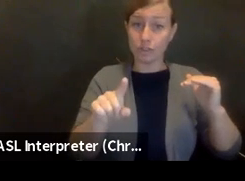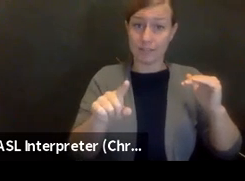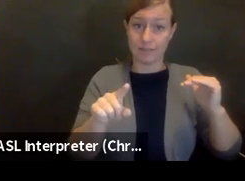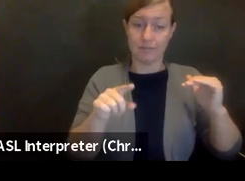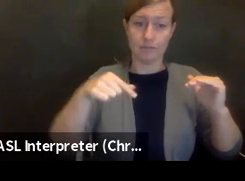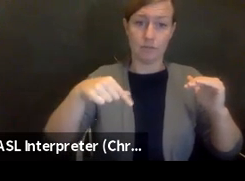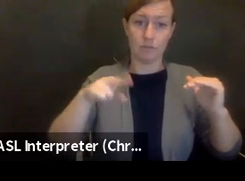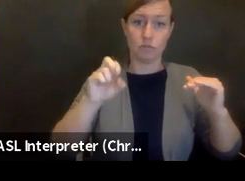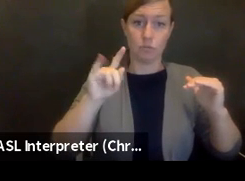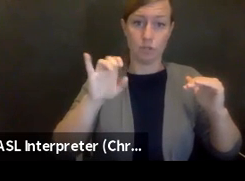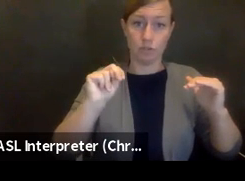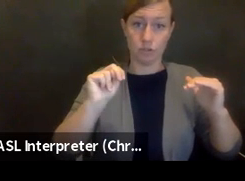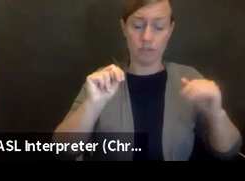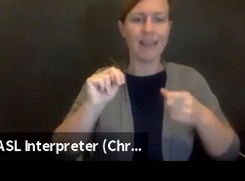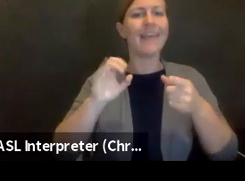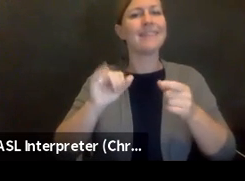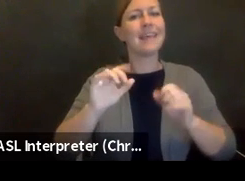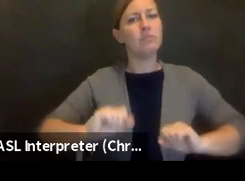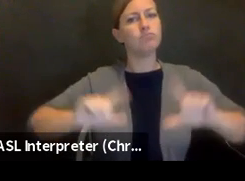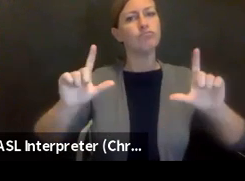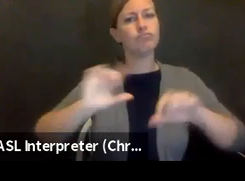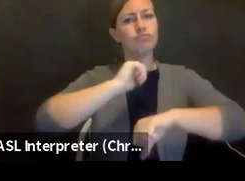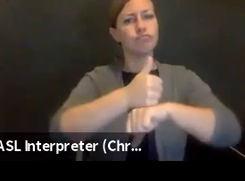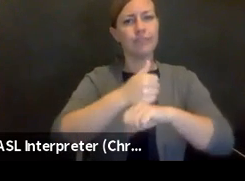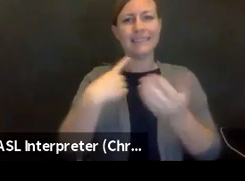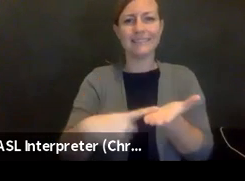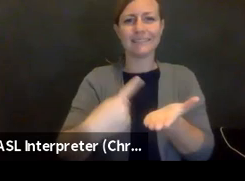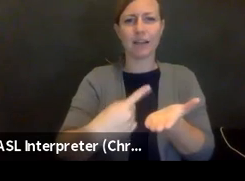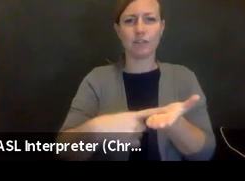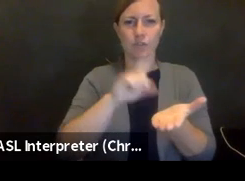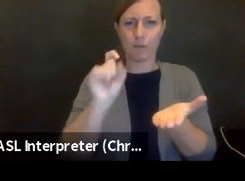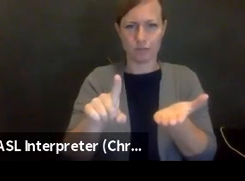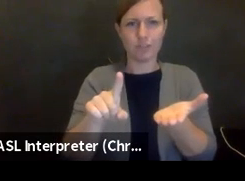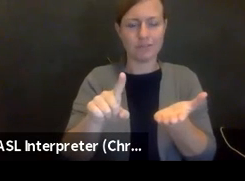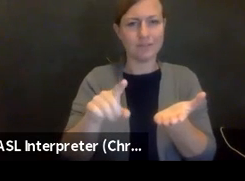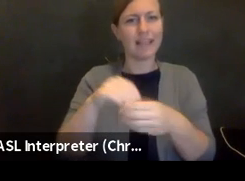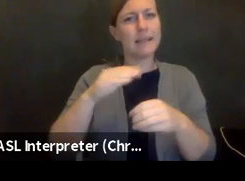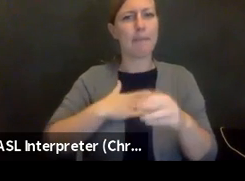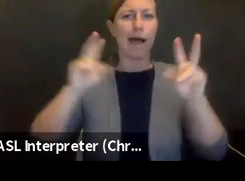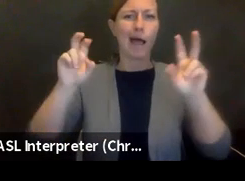Katherine Livick - ESD 112: This creates a discussion question on this wall in my classwork for my students.